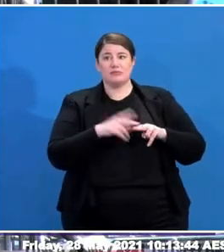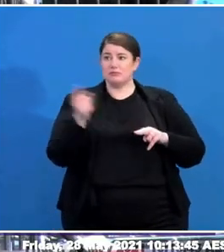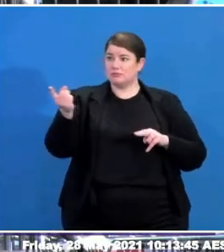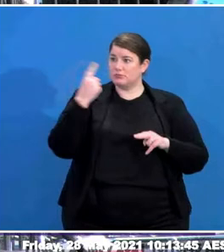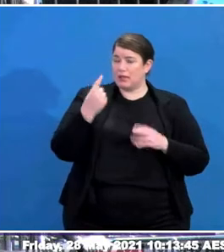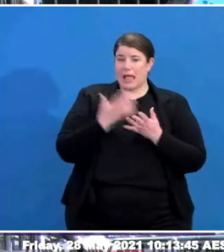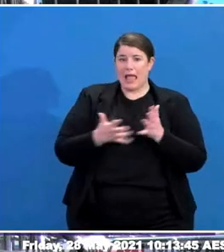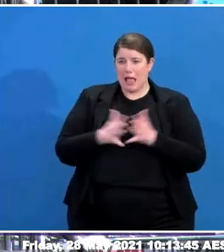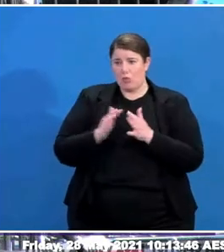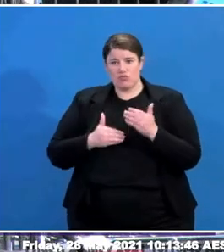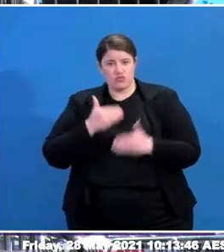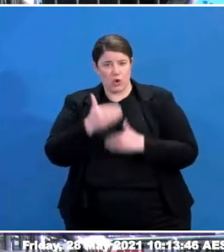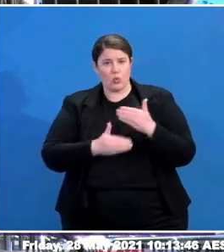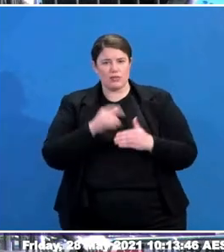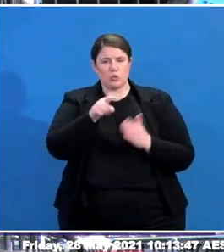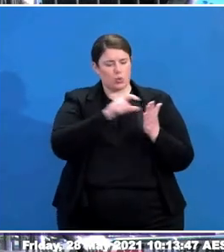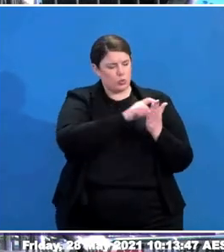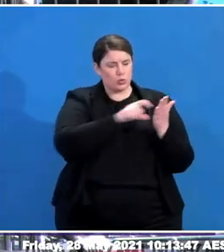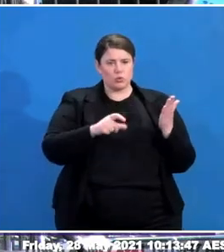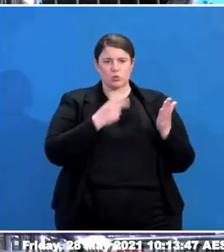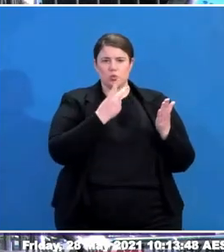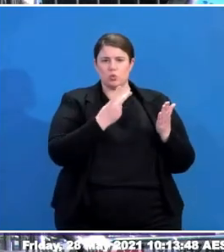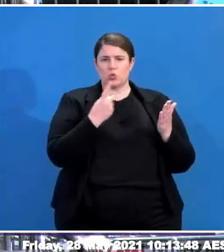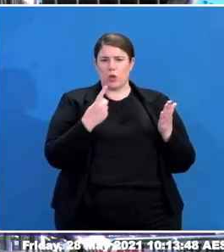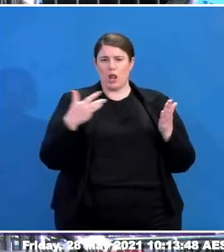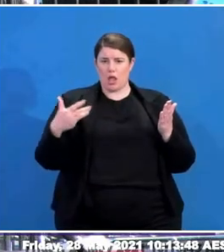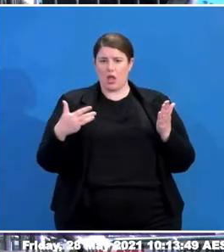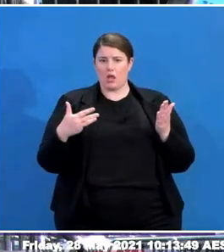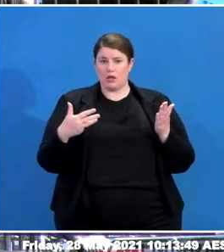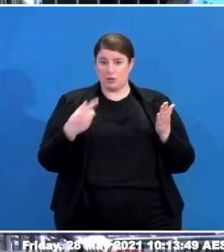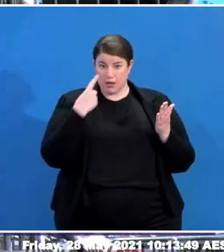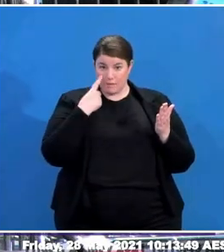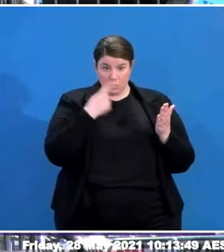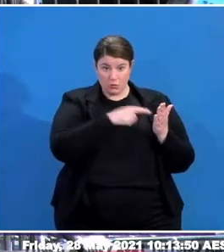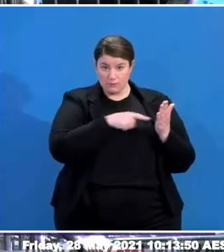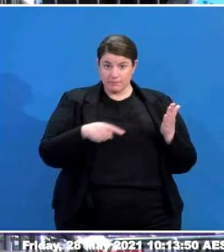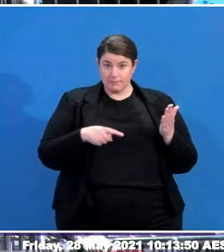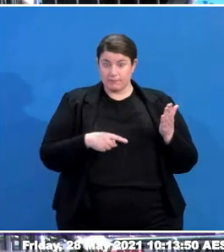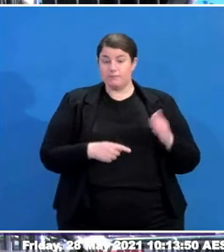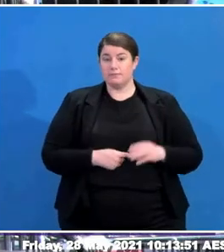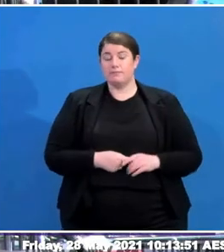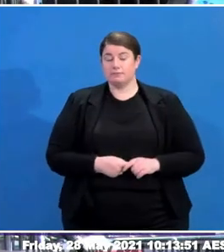paragraph9 and following? Yes. Do you want to have a look at that? Okay, I will go to 219.